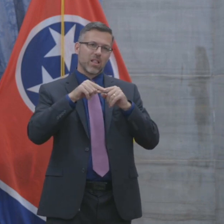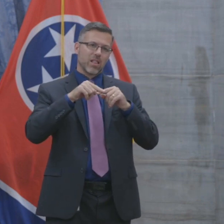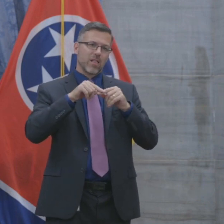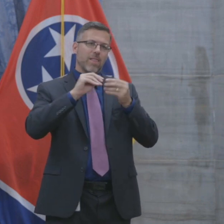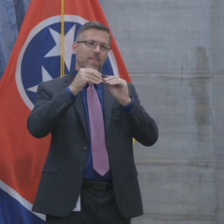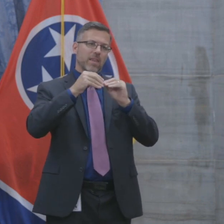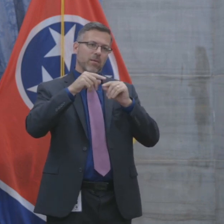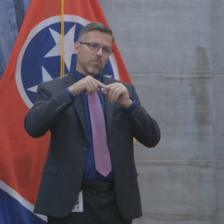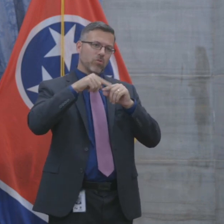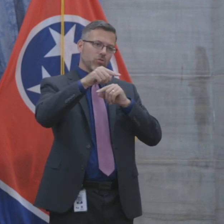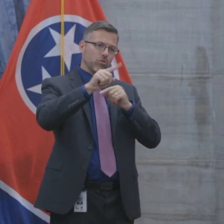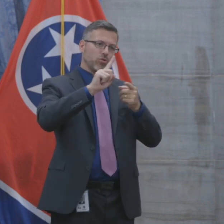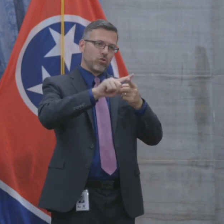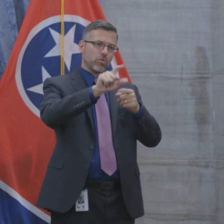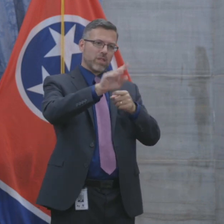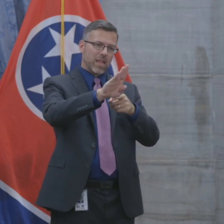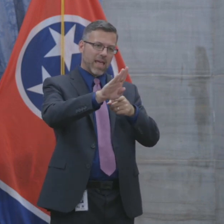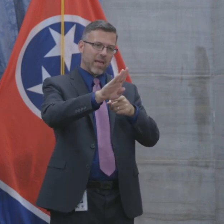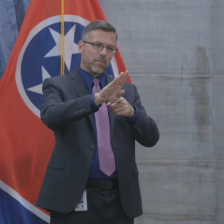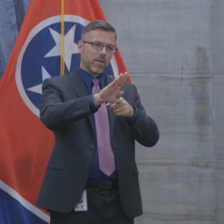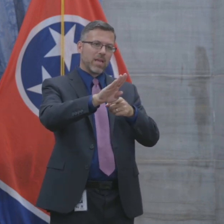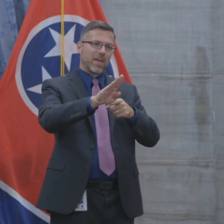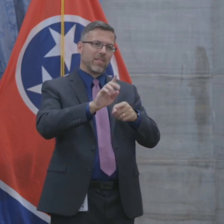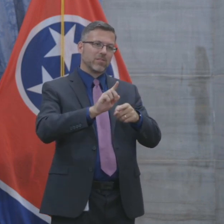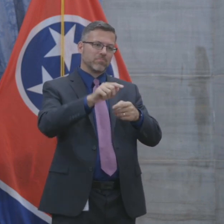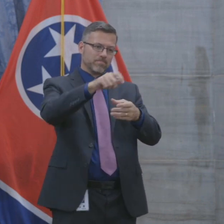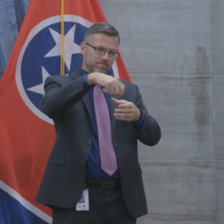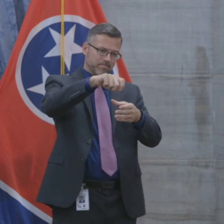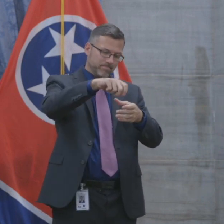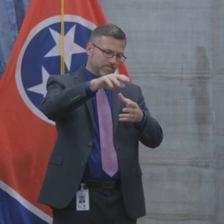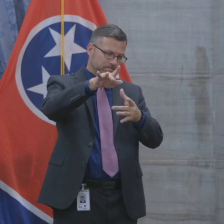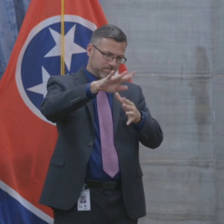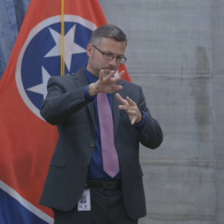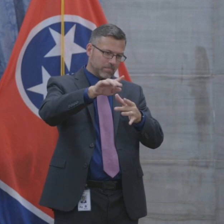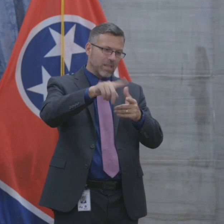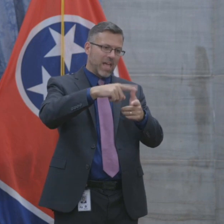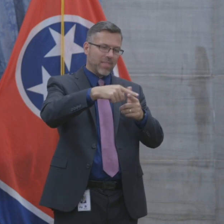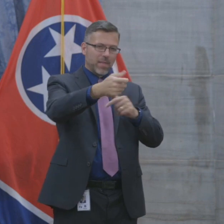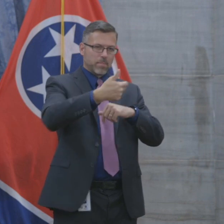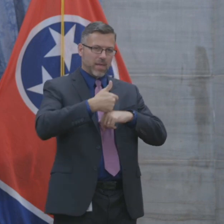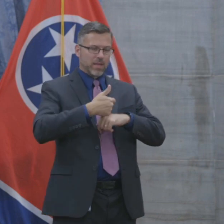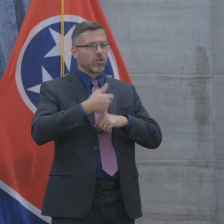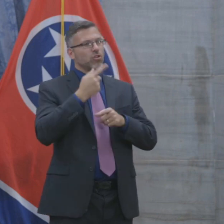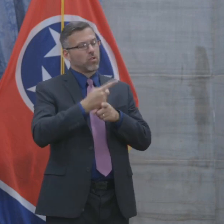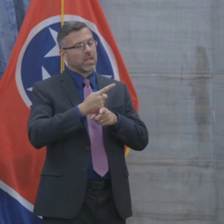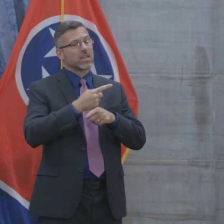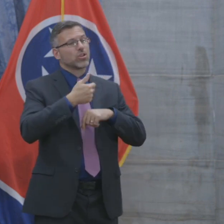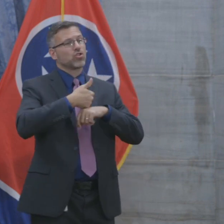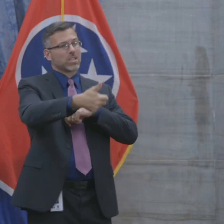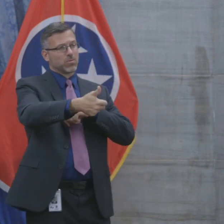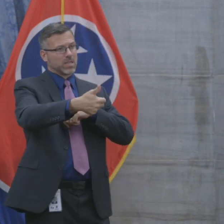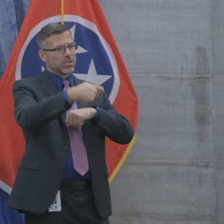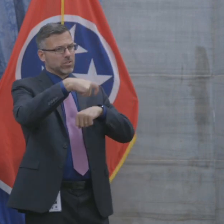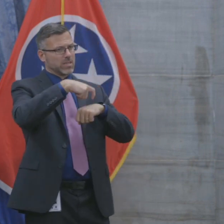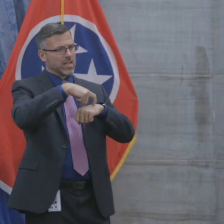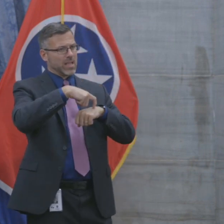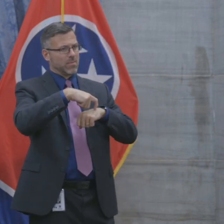the specifics of your colleague, but we've heard anecdotes of one of our colleagues here just got tested last Wednesday afternoon